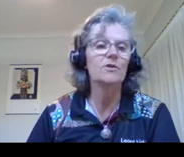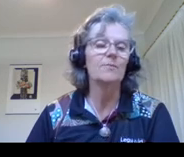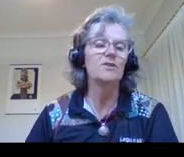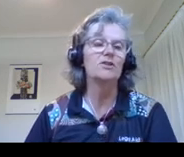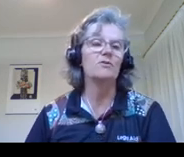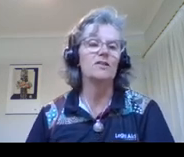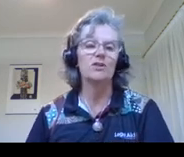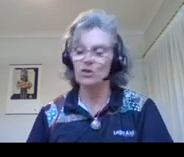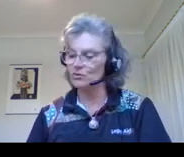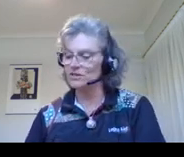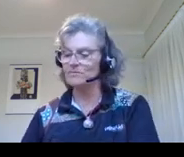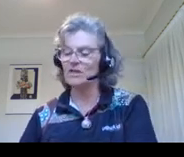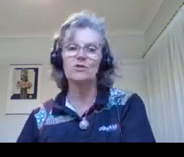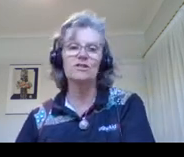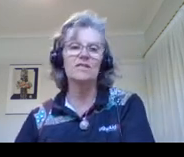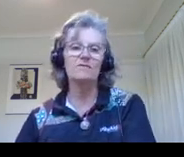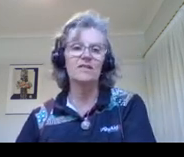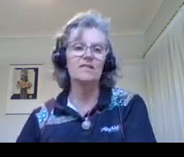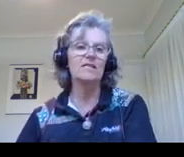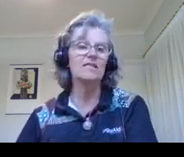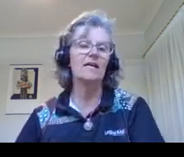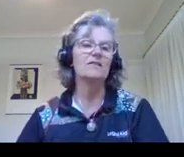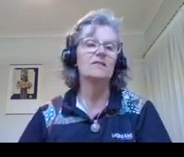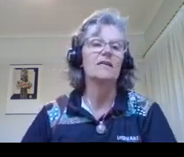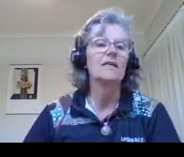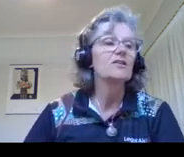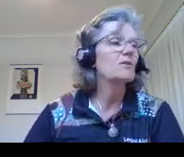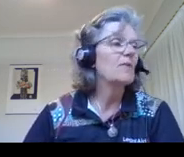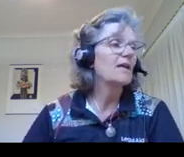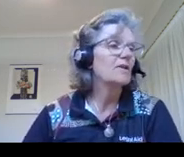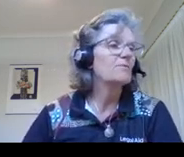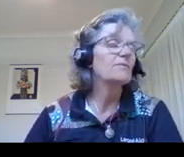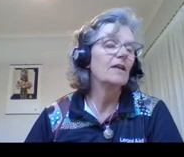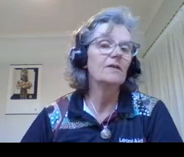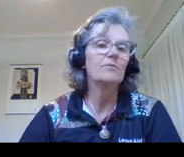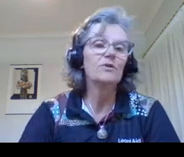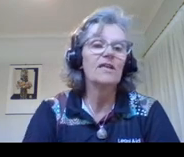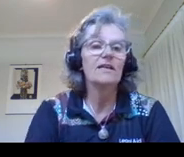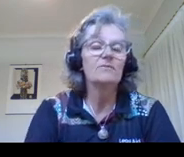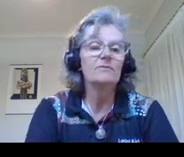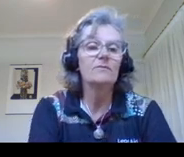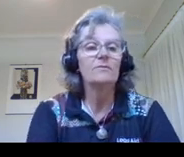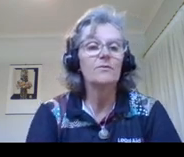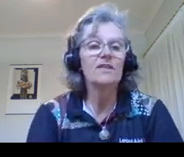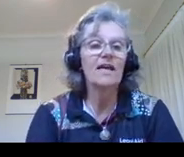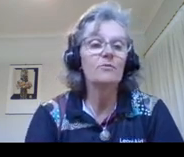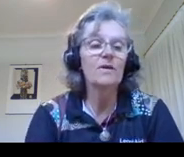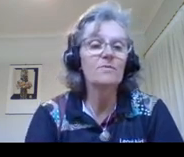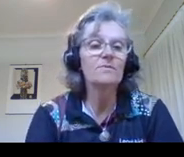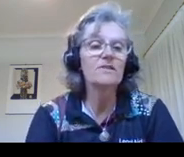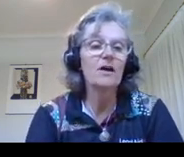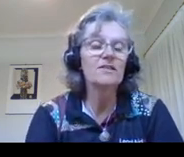up a screenshot or something or just give the details so maybe yeah put that put that website